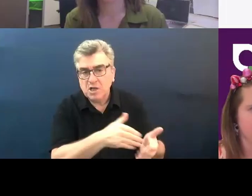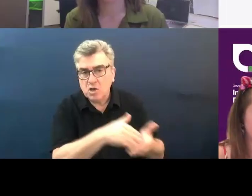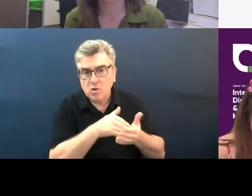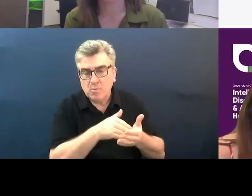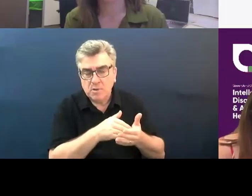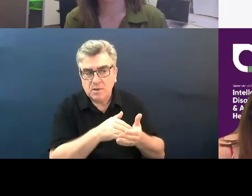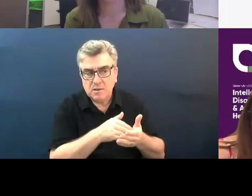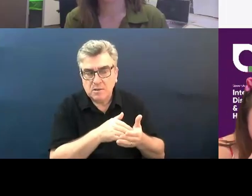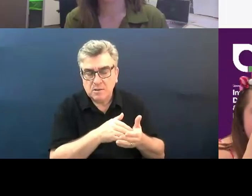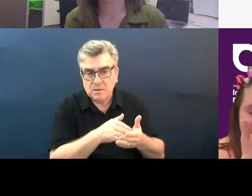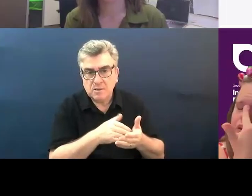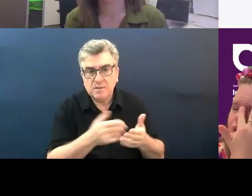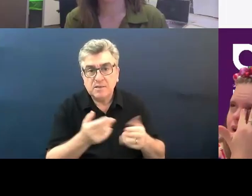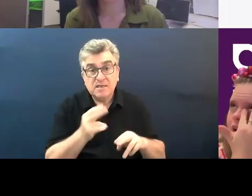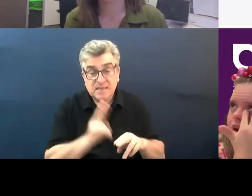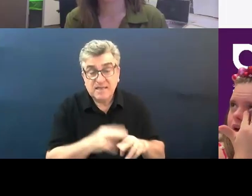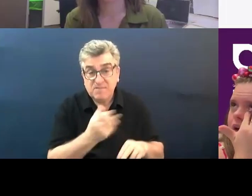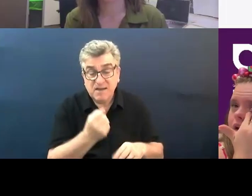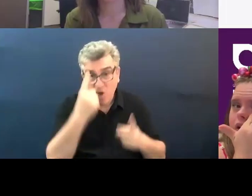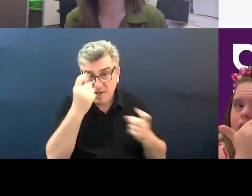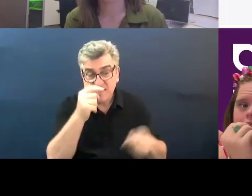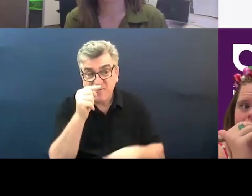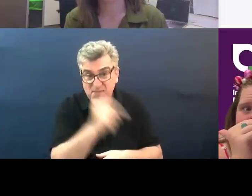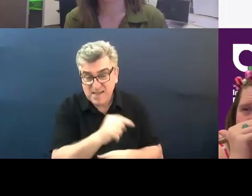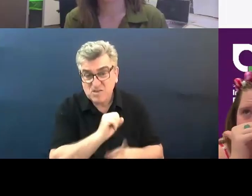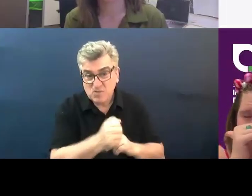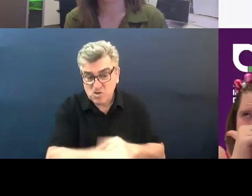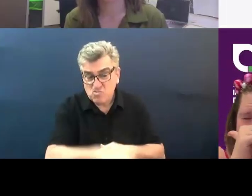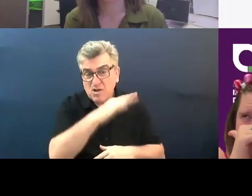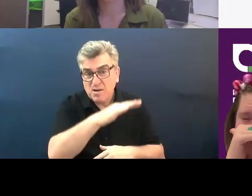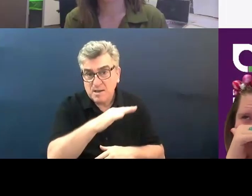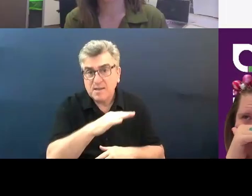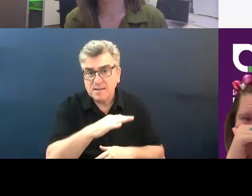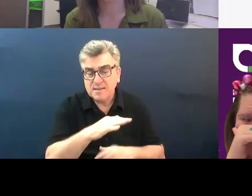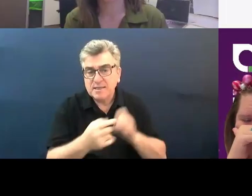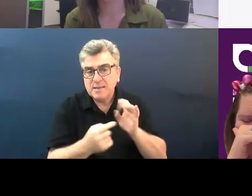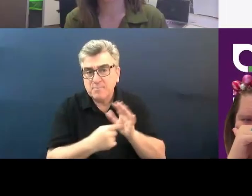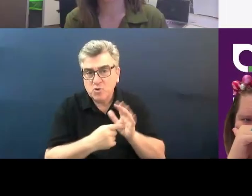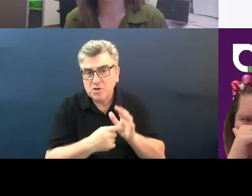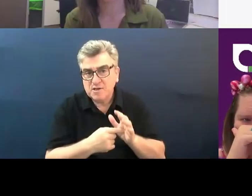might be some thoughts around that, then it might be important for them to be able to access some